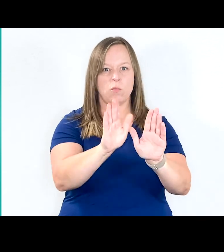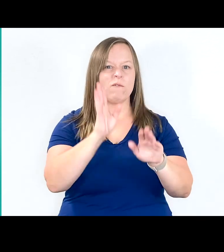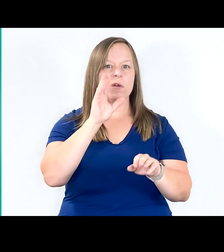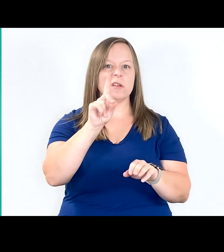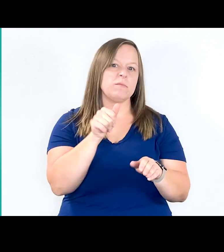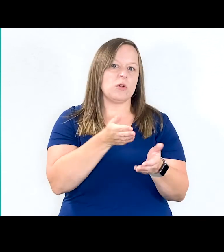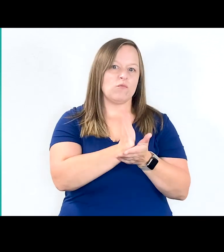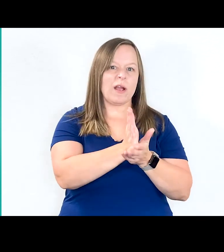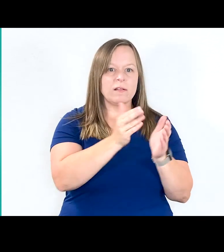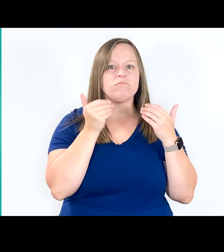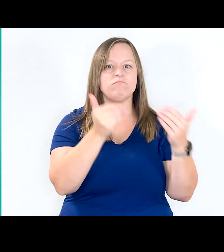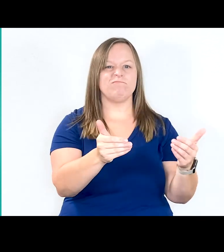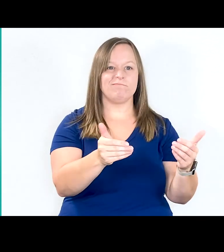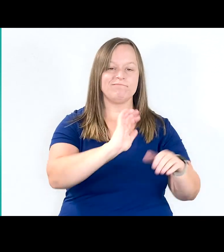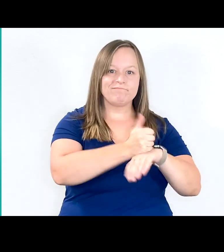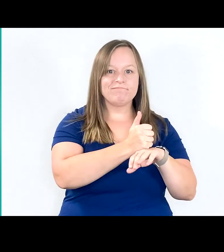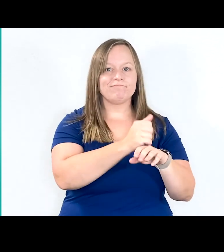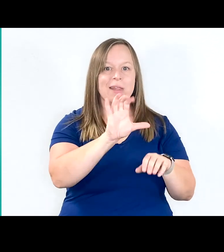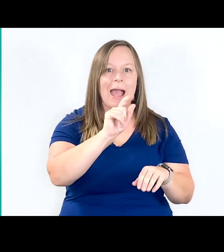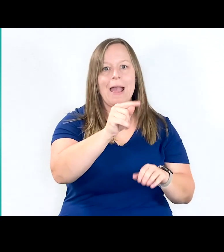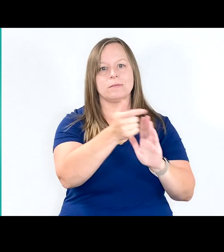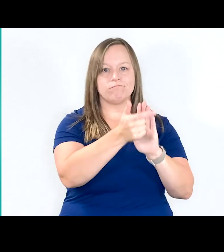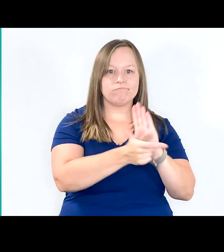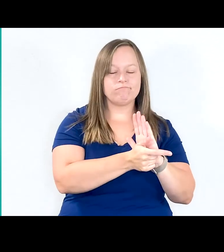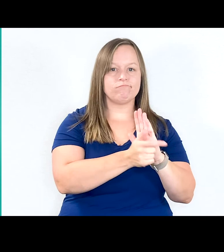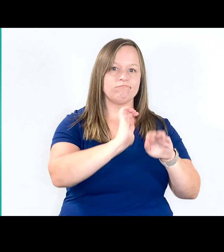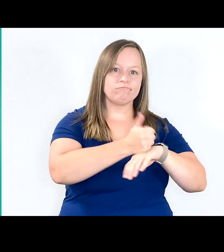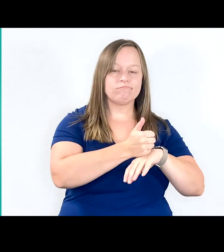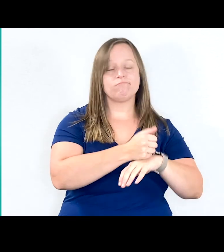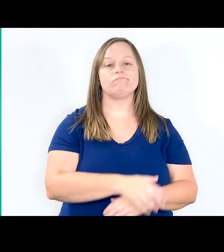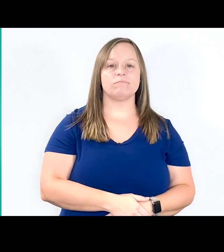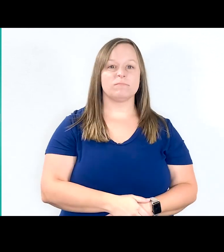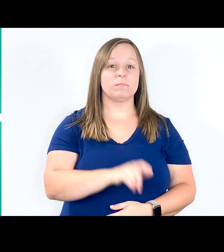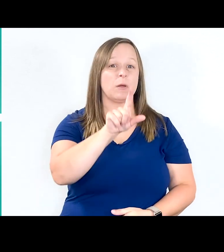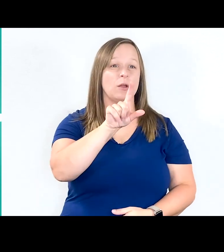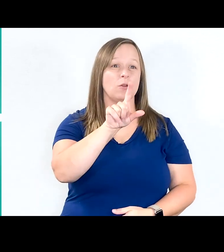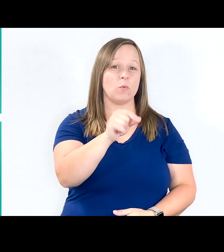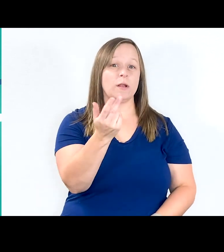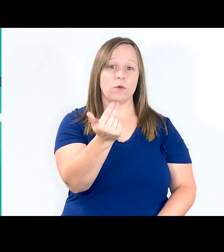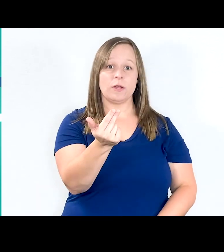was the catalyst for the Disability Rights Movement, initiating several acts and programs into legislation.